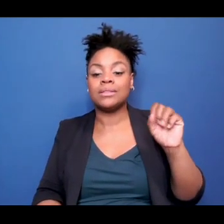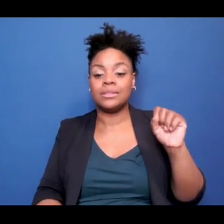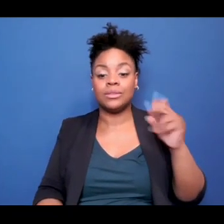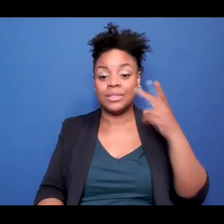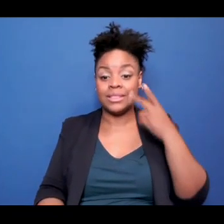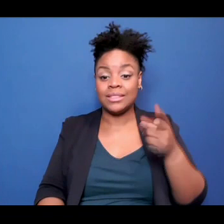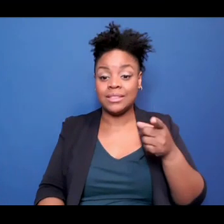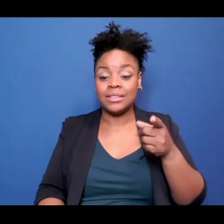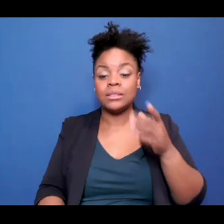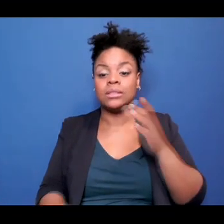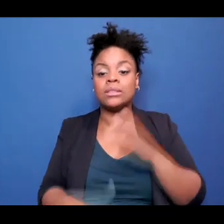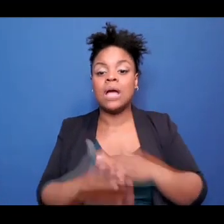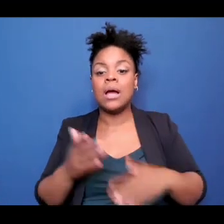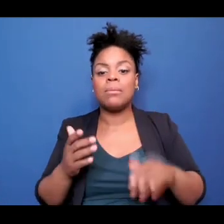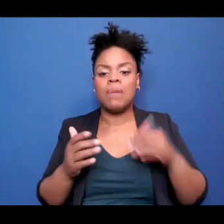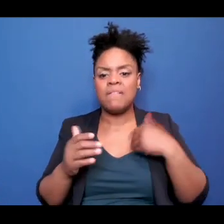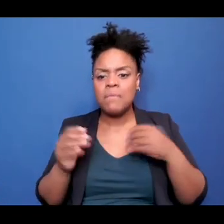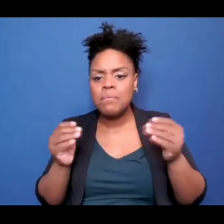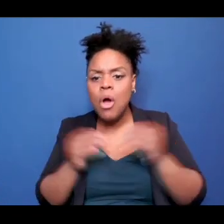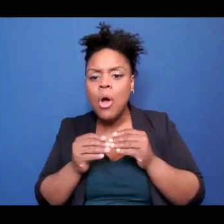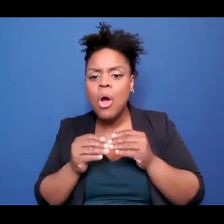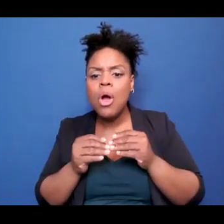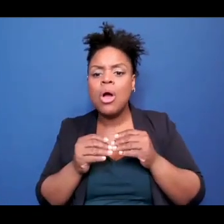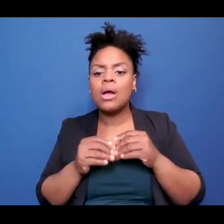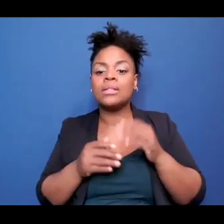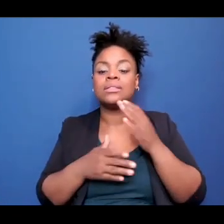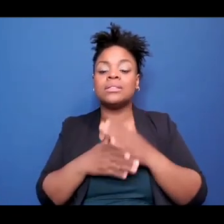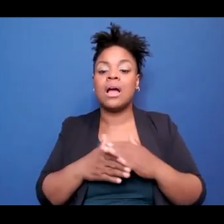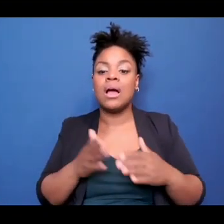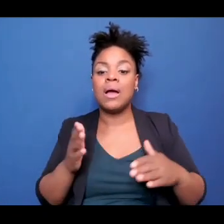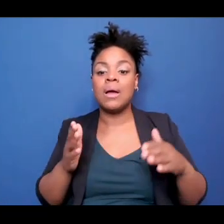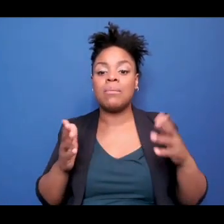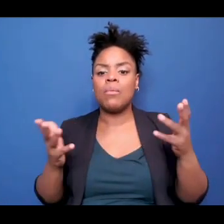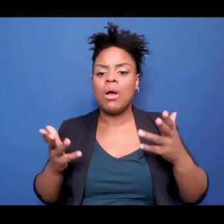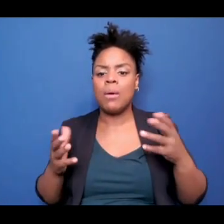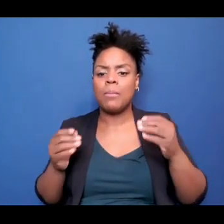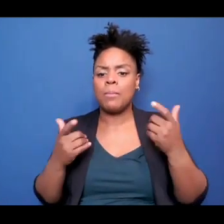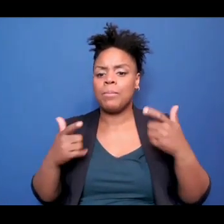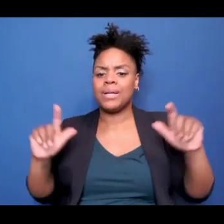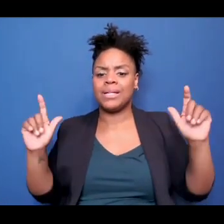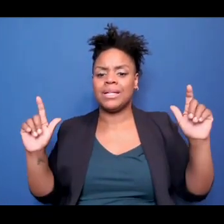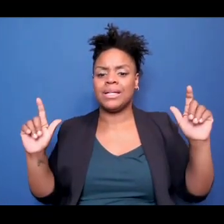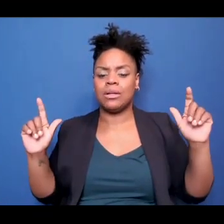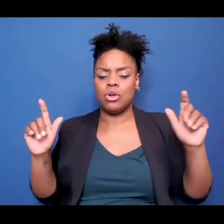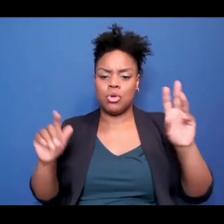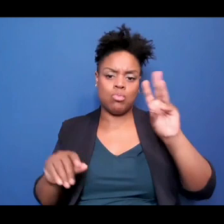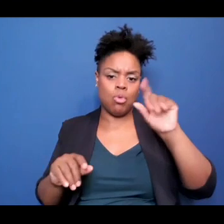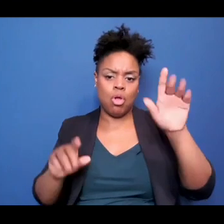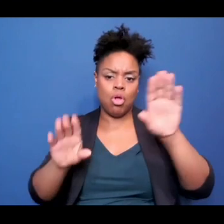APPEARED, AGAIN, SOME OF WHICH ARE NOW OBSOLETE NOW LIKE PHONE KIOSKS BUT OTHERS ARE NOT. THE BIGGEST WRUNS THE WALLSCAPES